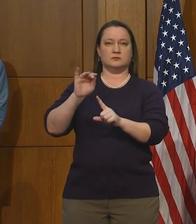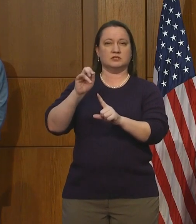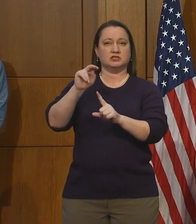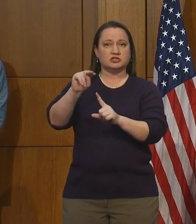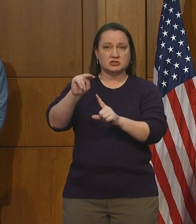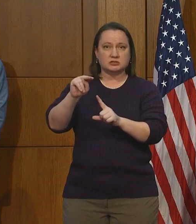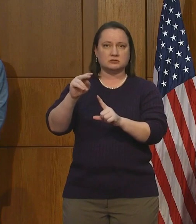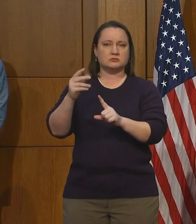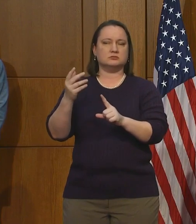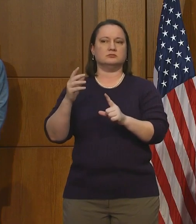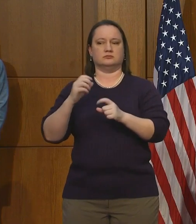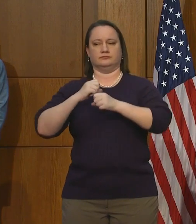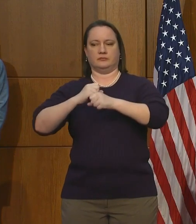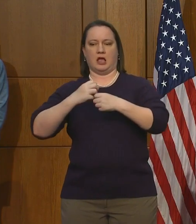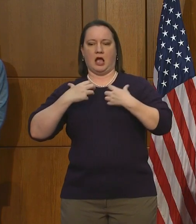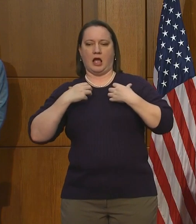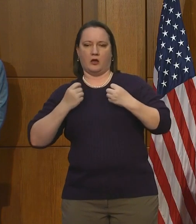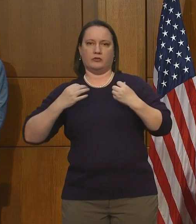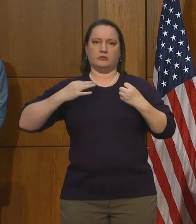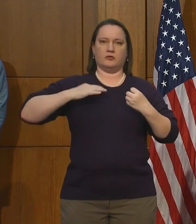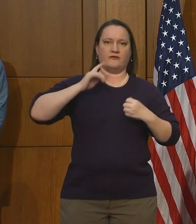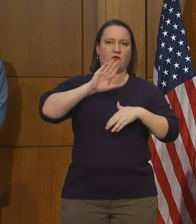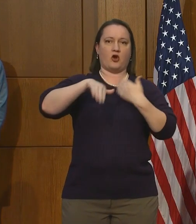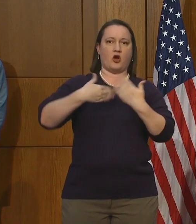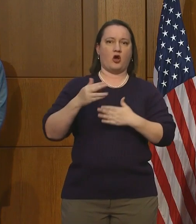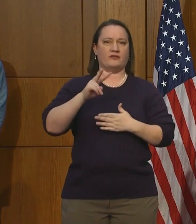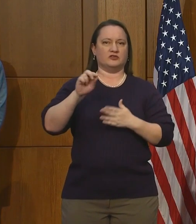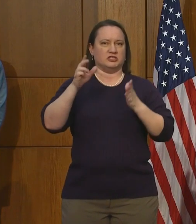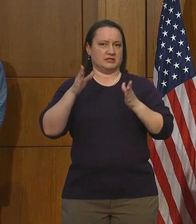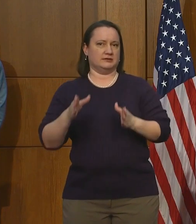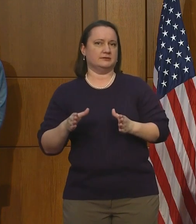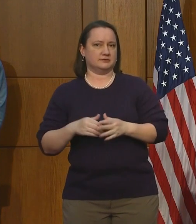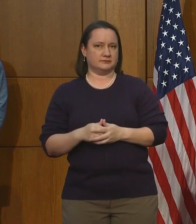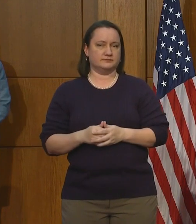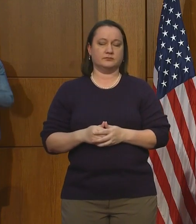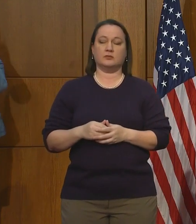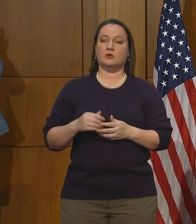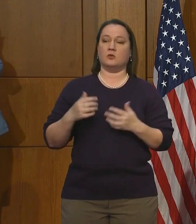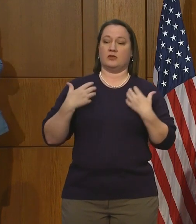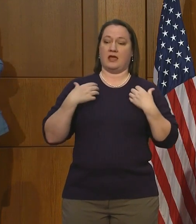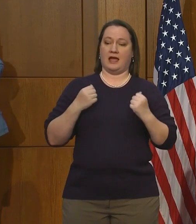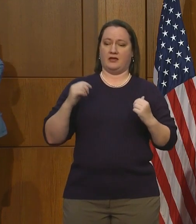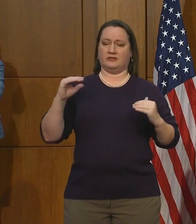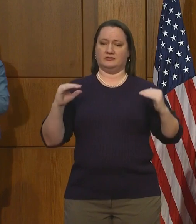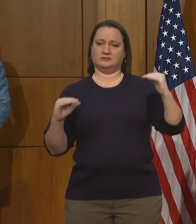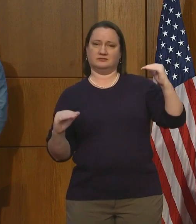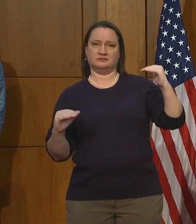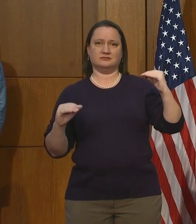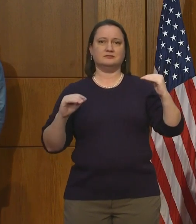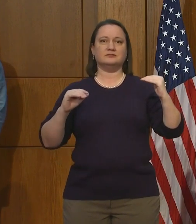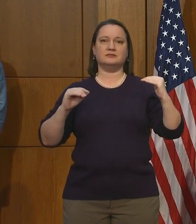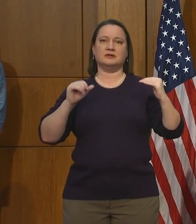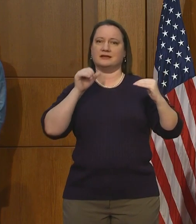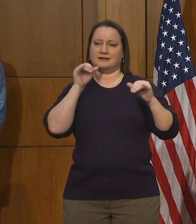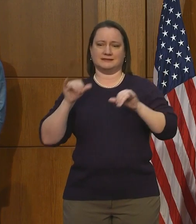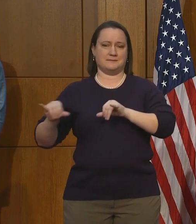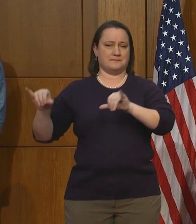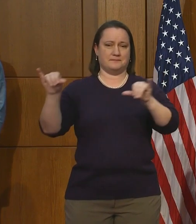HEALTH'S MISSION IS TO PROTECT THE HEALTH AND WELL BEING OF ALL. OF VIRGINIANS AND GIVEN